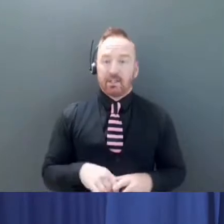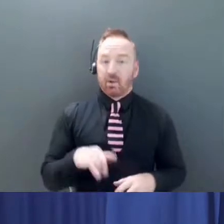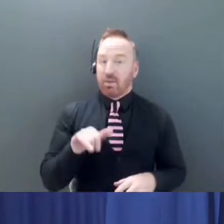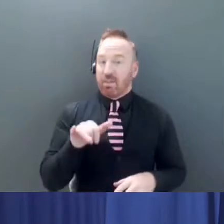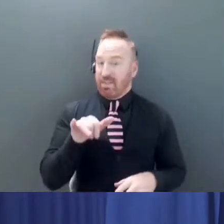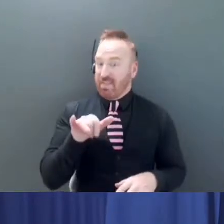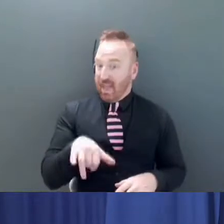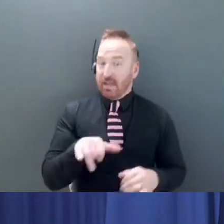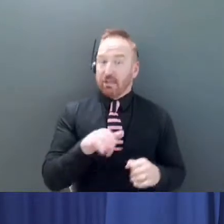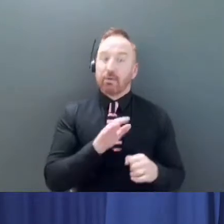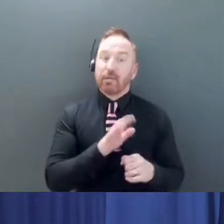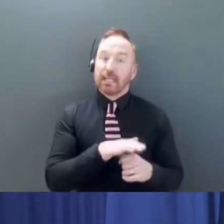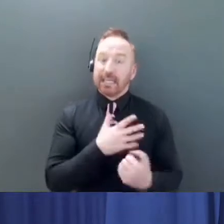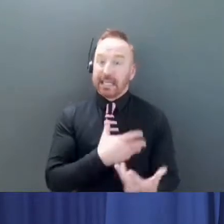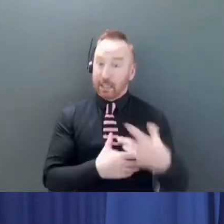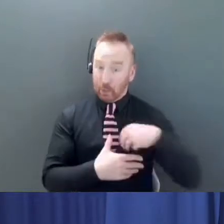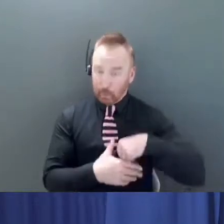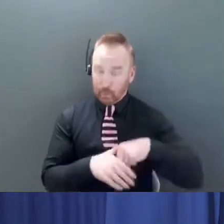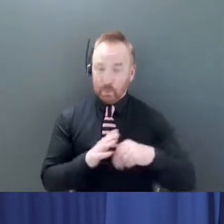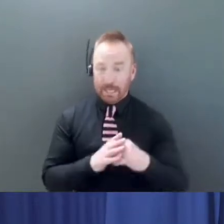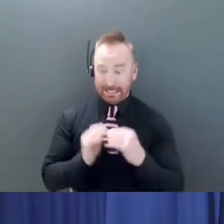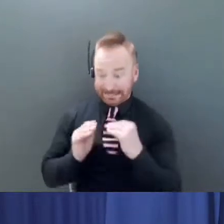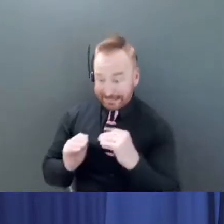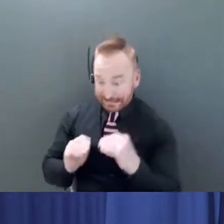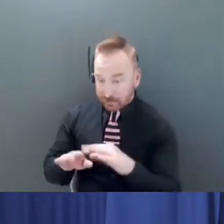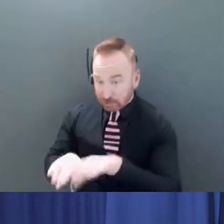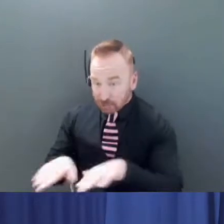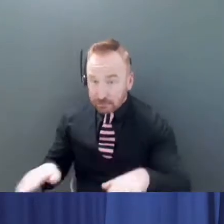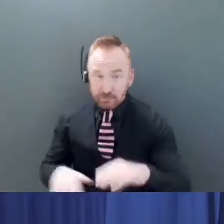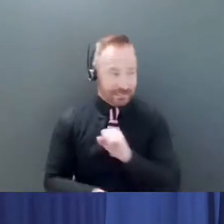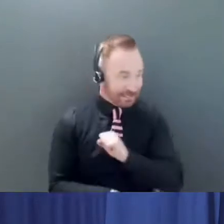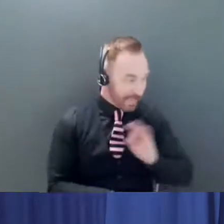to carry out proper hand hygiene meaning watch washing your hands